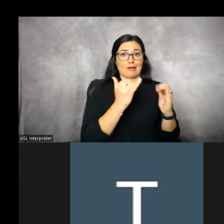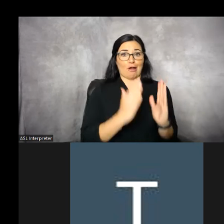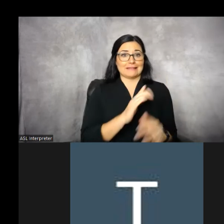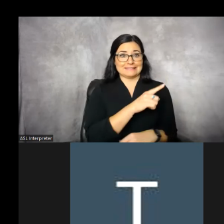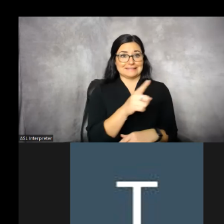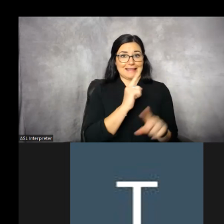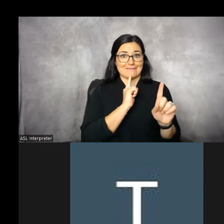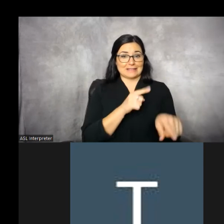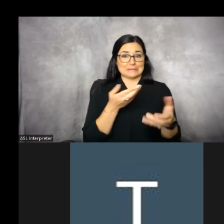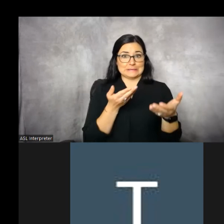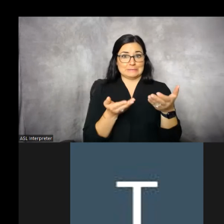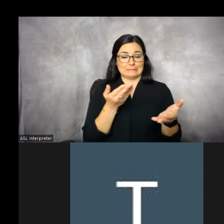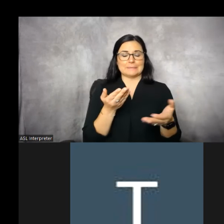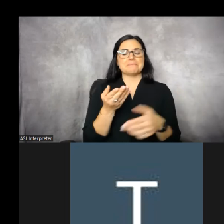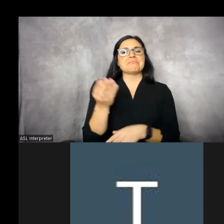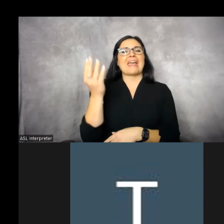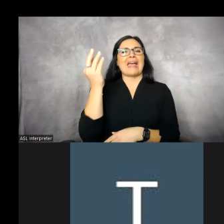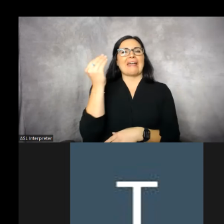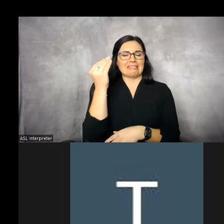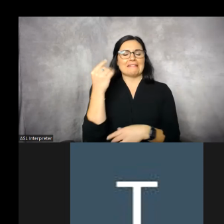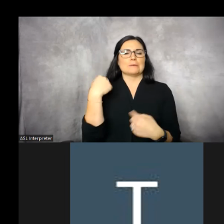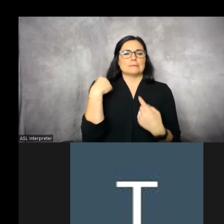I think we probably started developing the first iteration